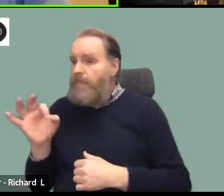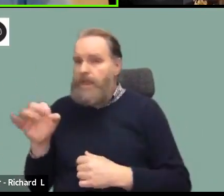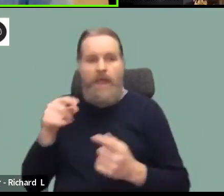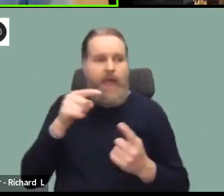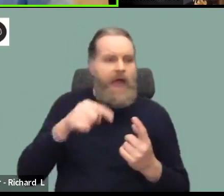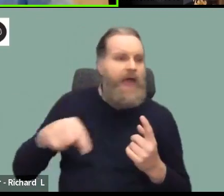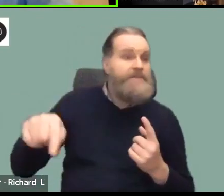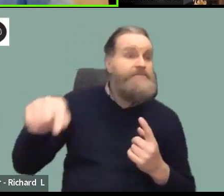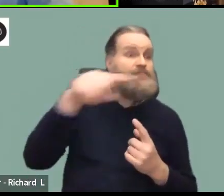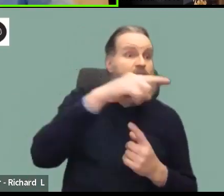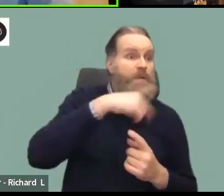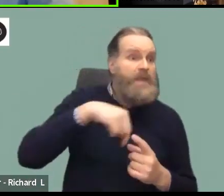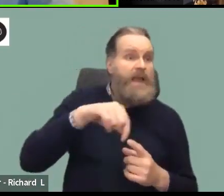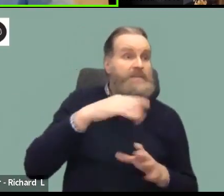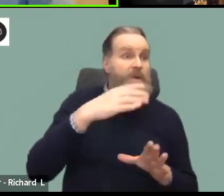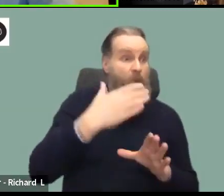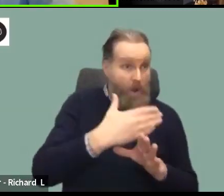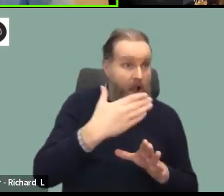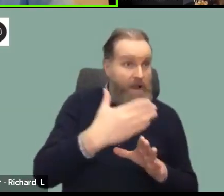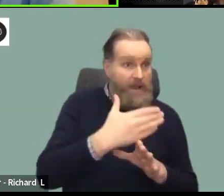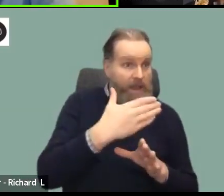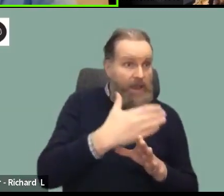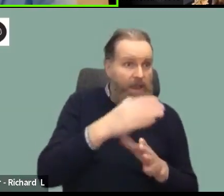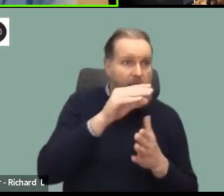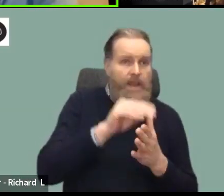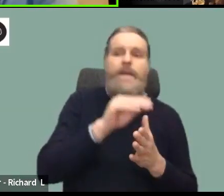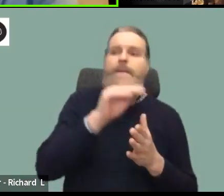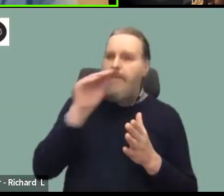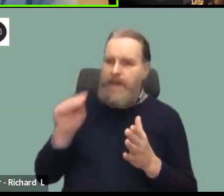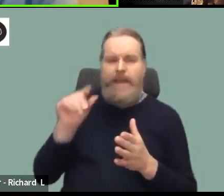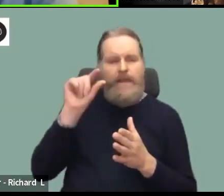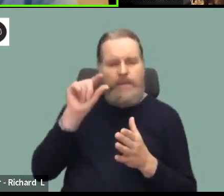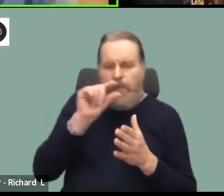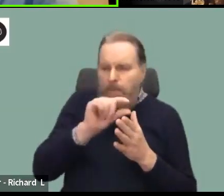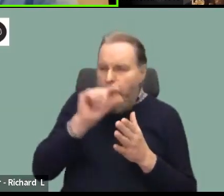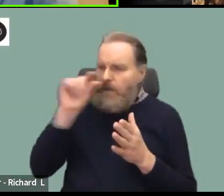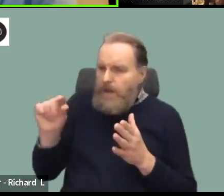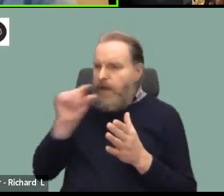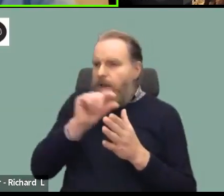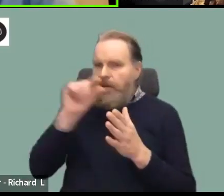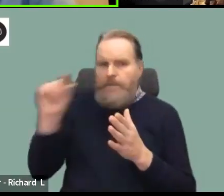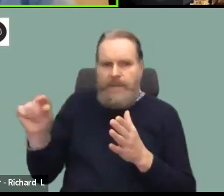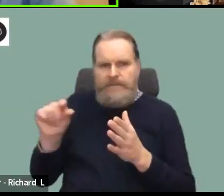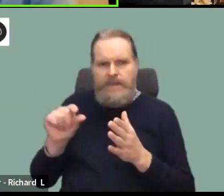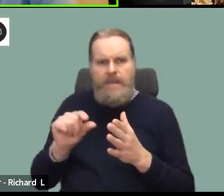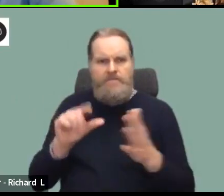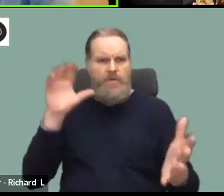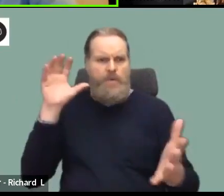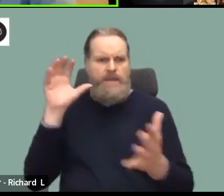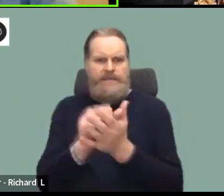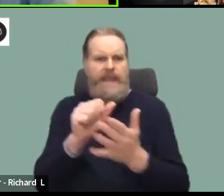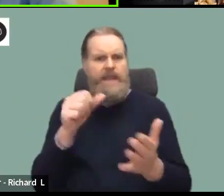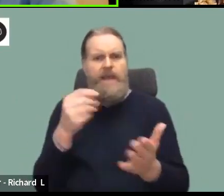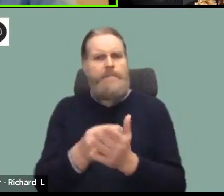questions before any changes are made for a temporary period. there There will be no levy There will be no levy, taken from There will be no levy, taken from any members in 2022, it